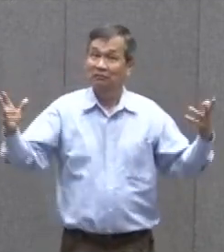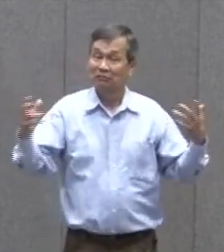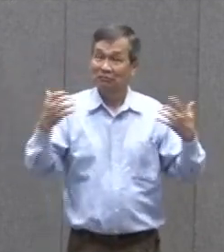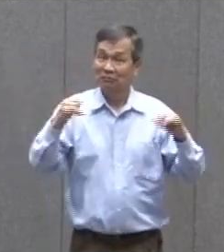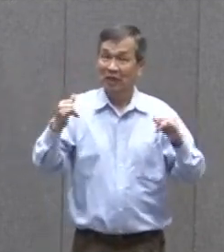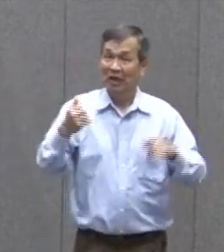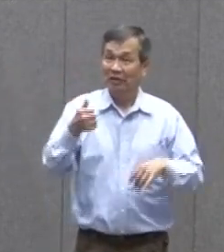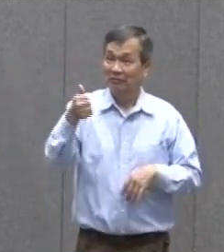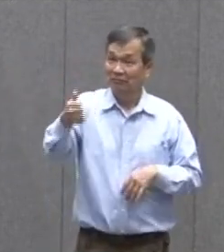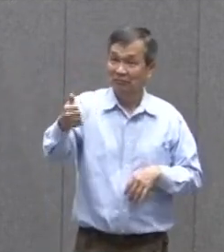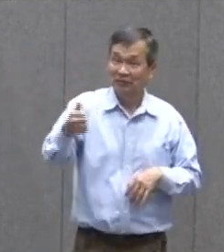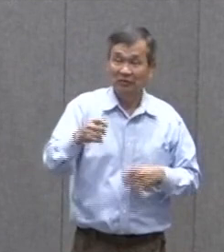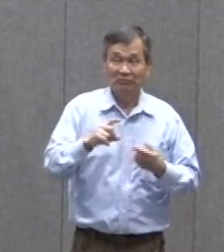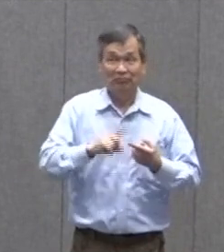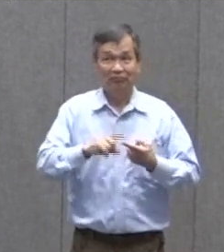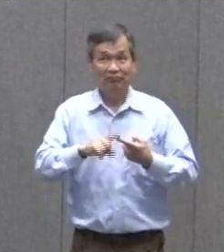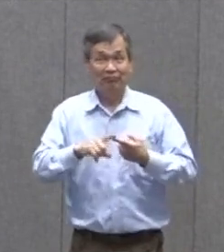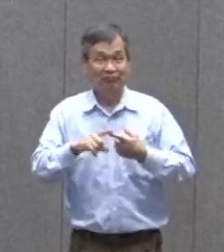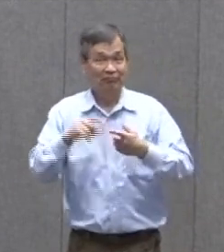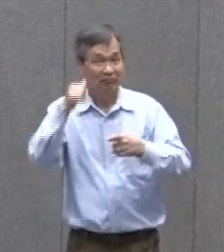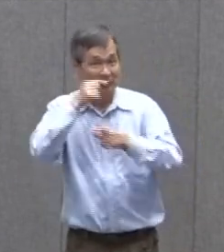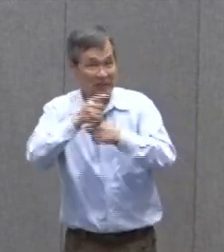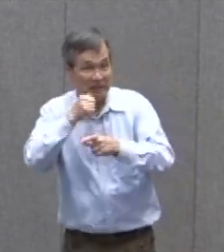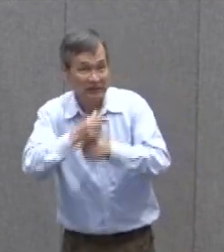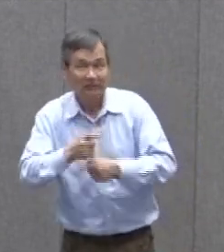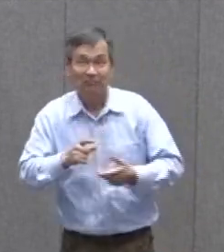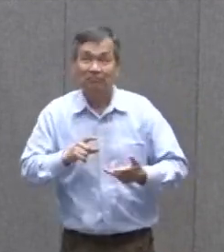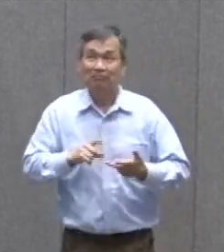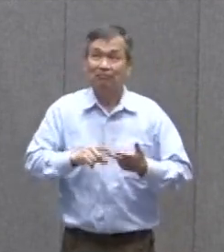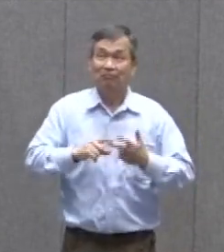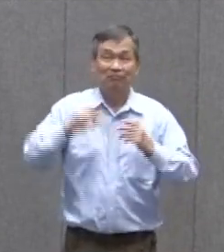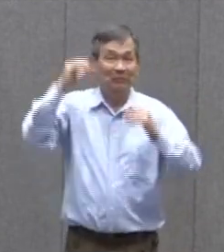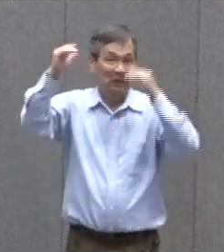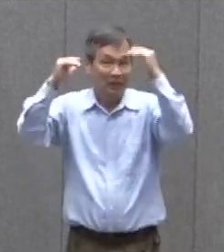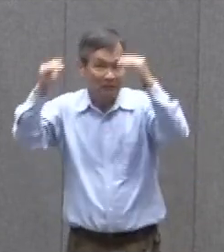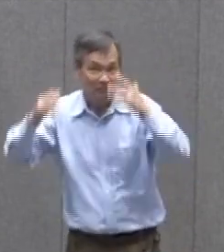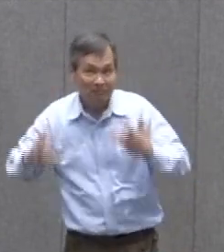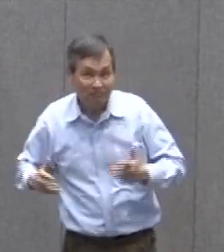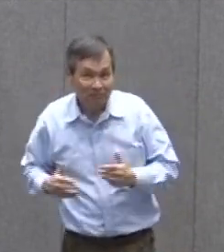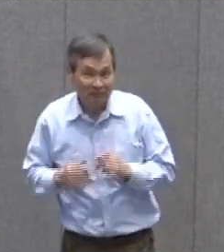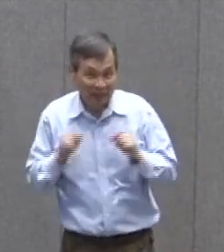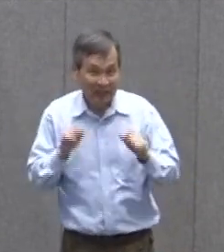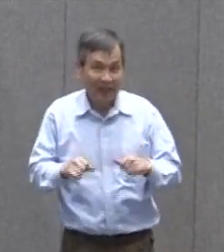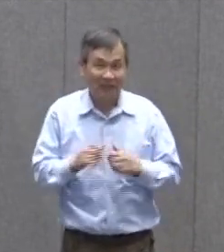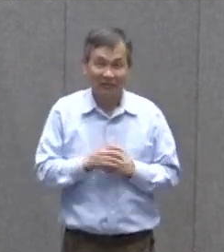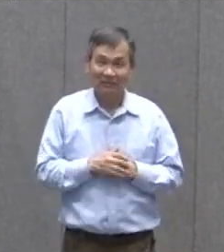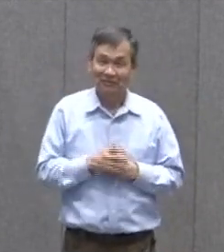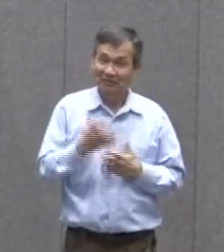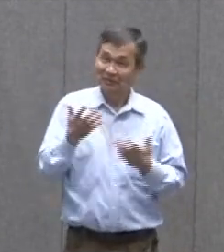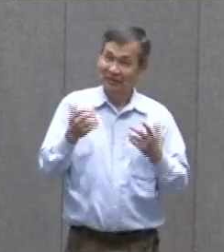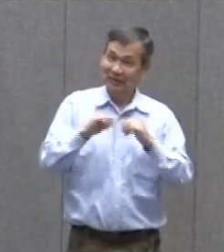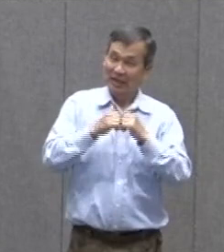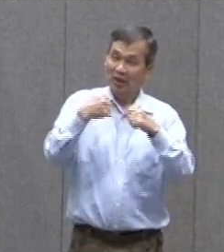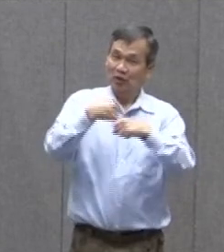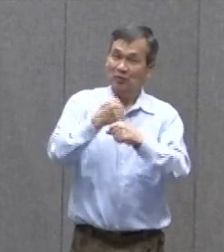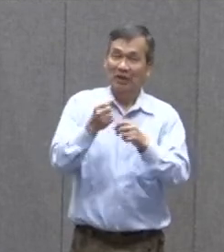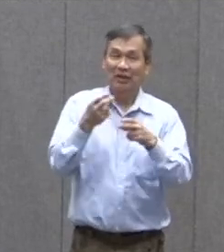If you have a grownup or sibling who's with you at home, you can play your game as well. And that's how you make the game, Memory.